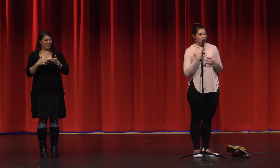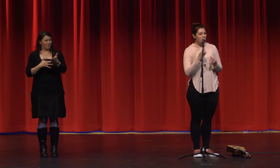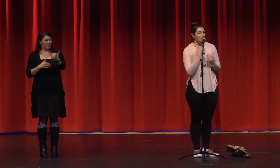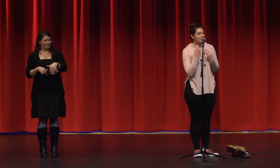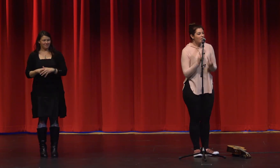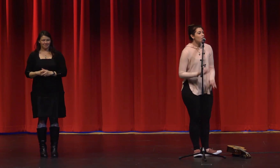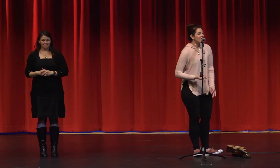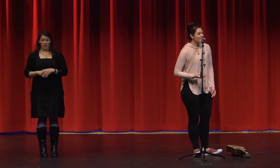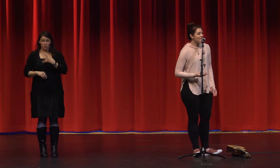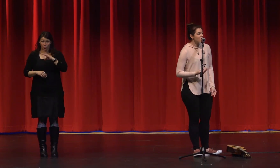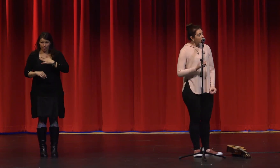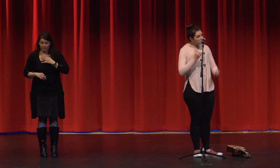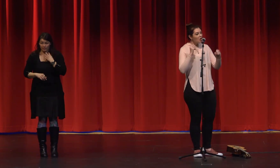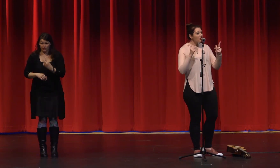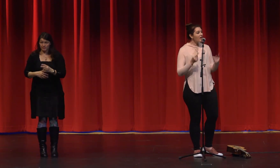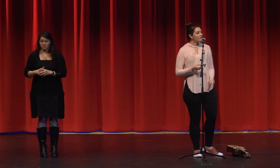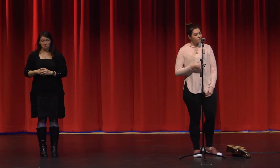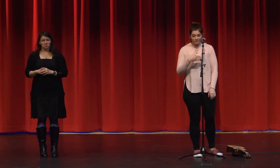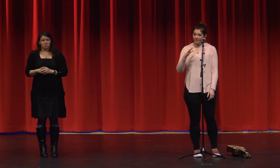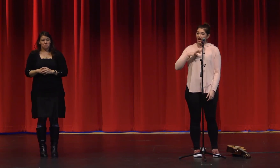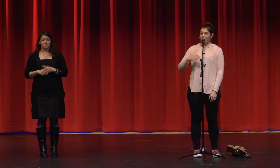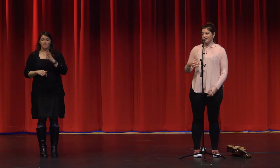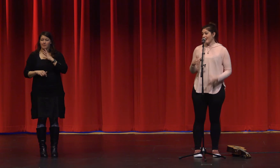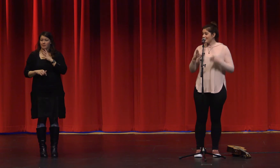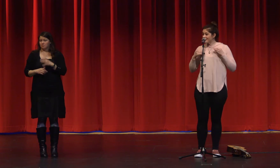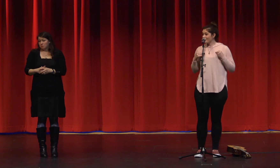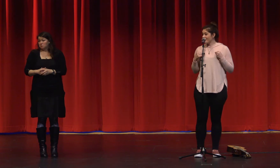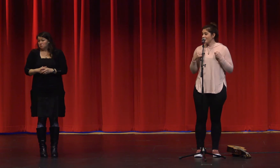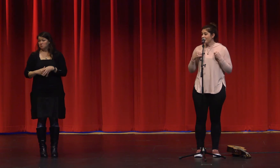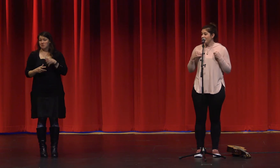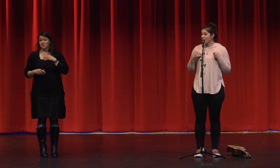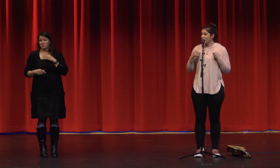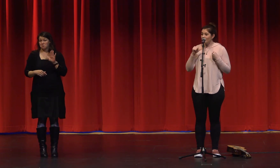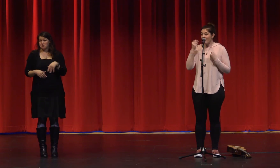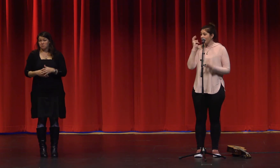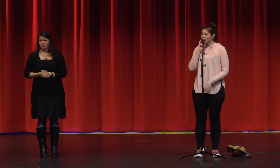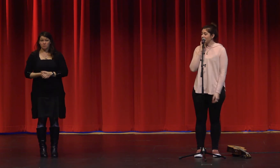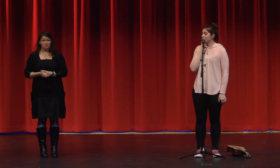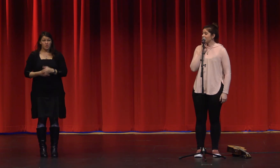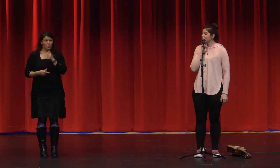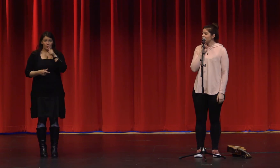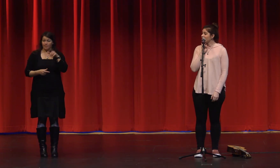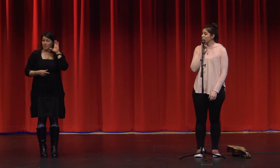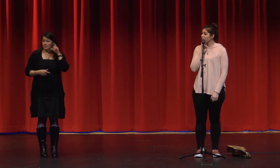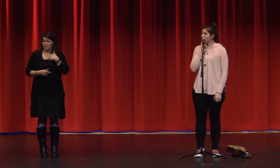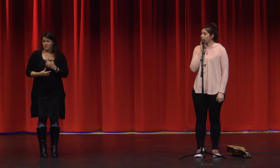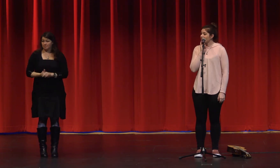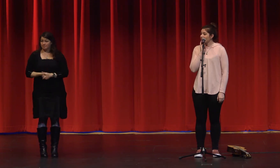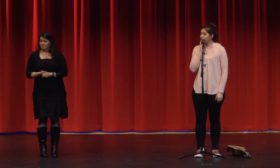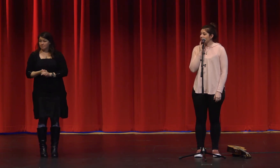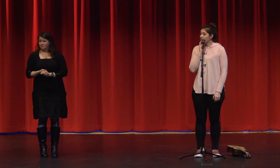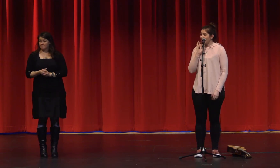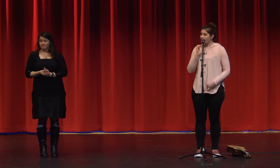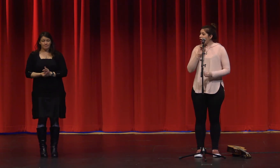You don't like my voice? Okay, fine, I accept it. You don't have to listen.